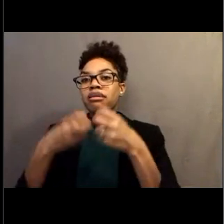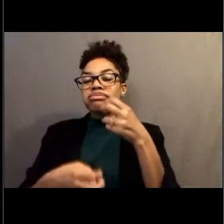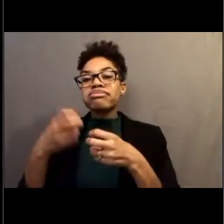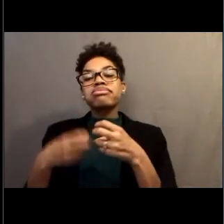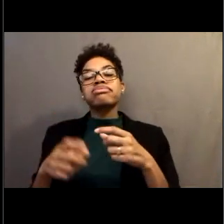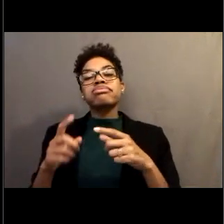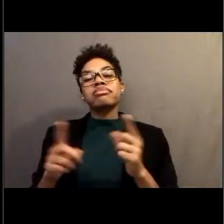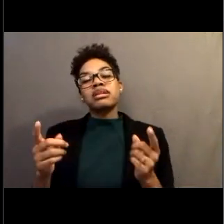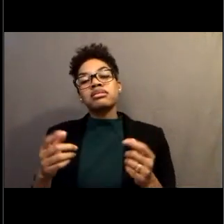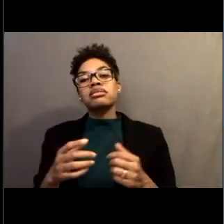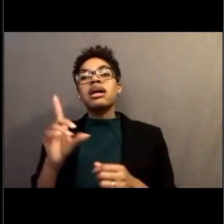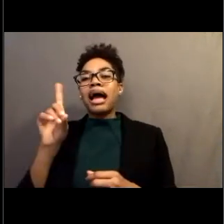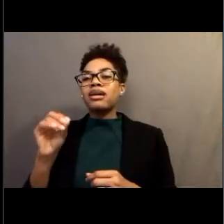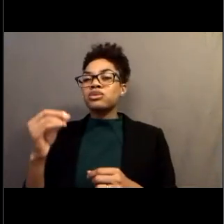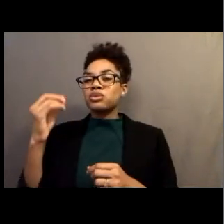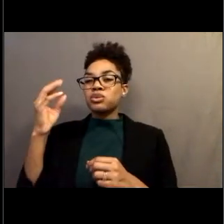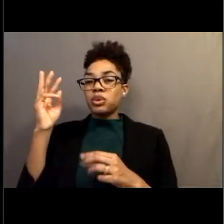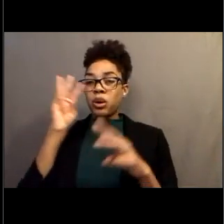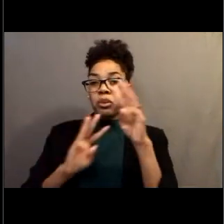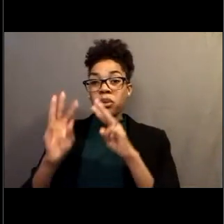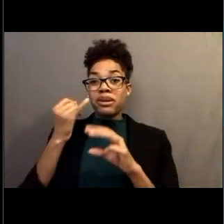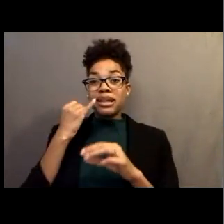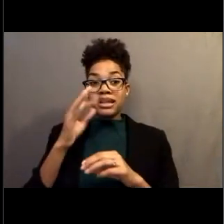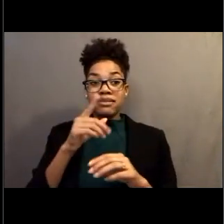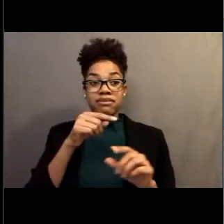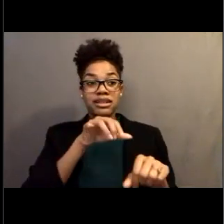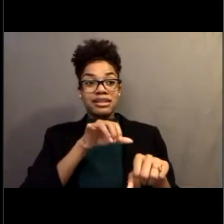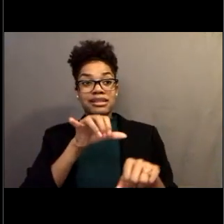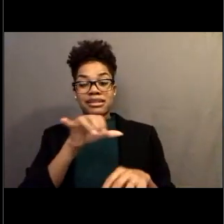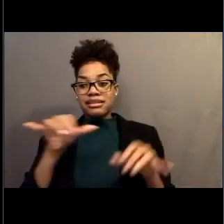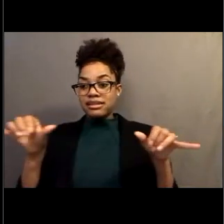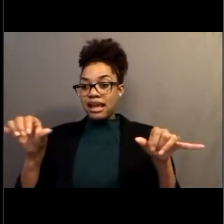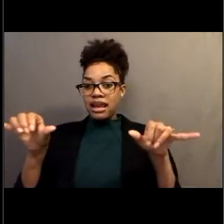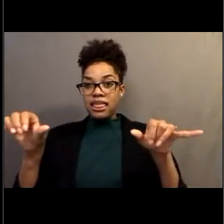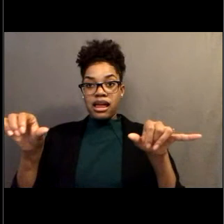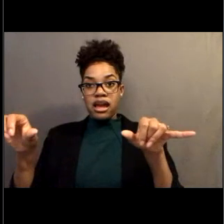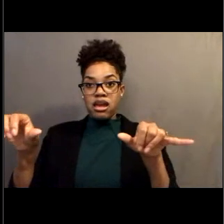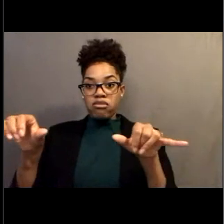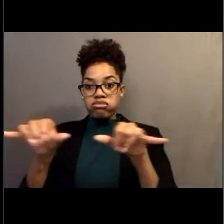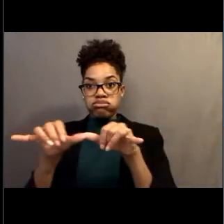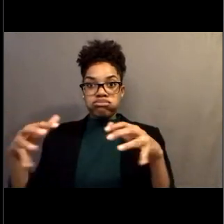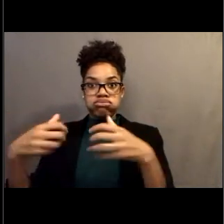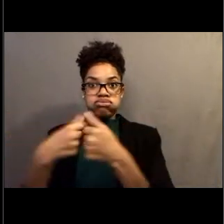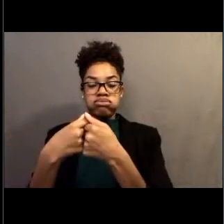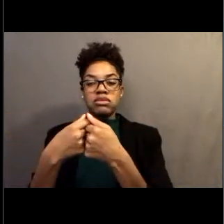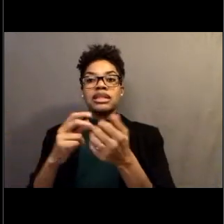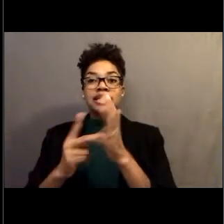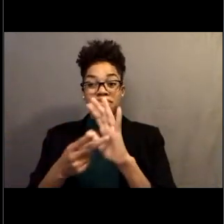hits another satellite, it creates a bunch of debris. And if you think of it, it could be like a chain reaction. So you don't,